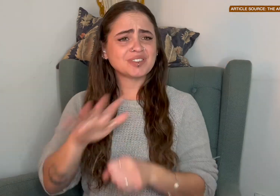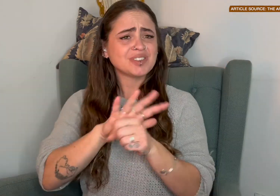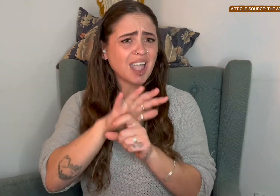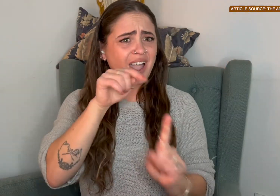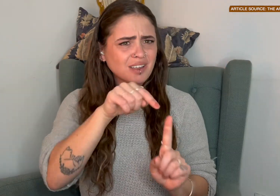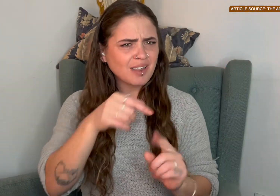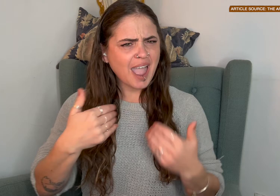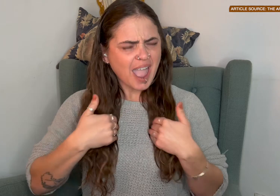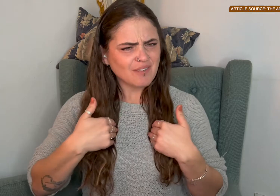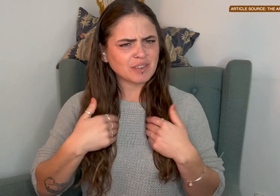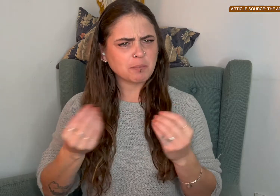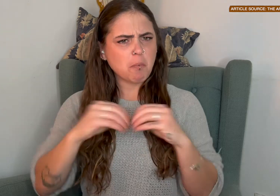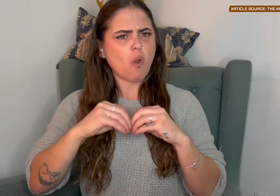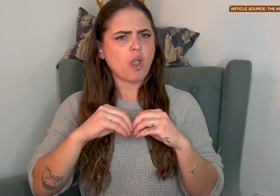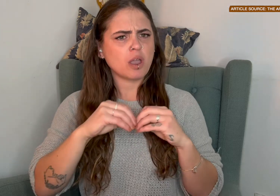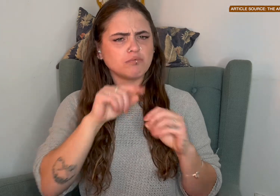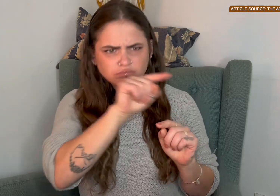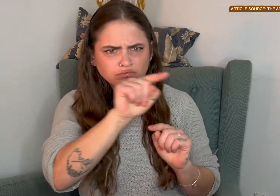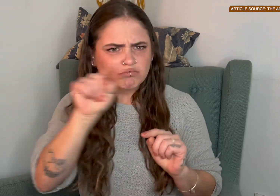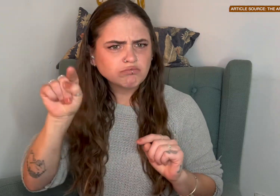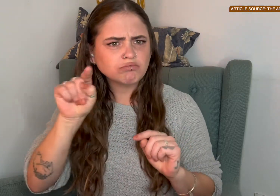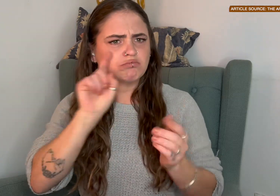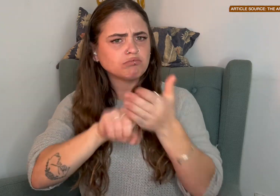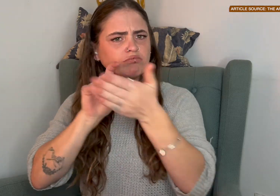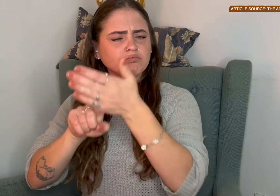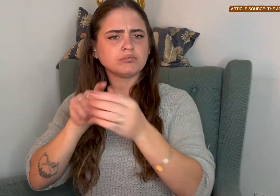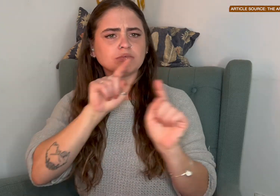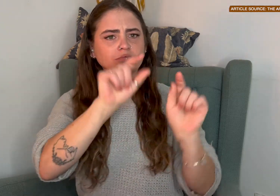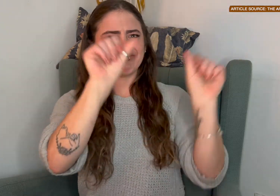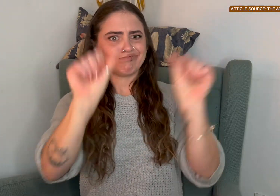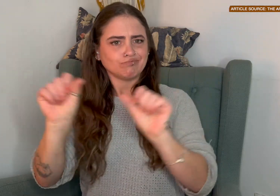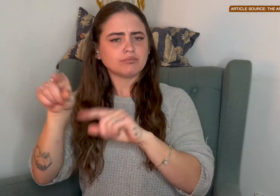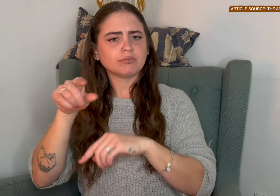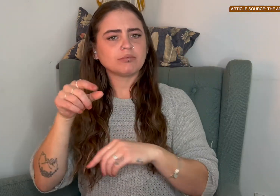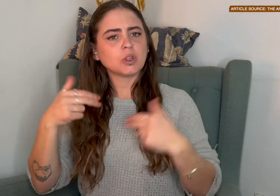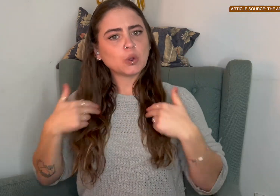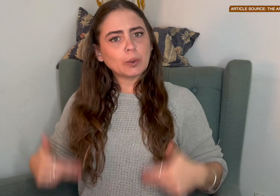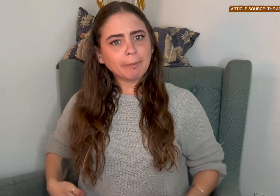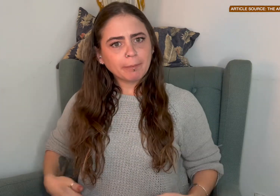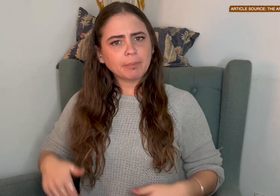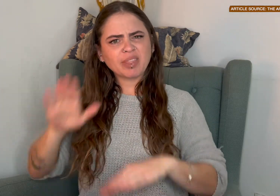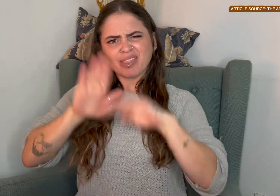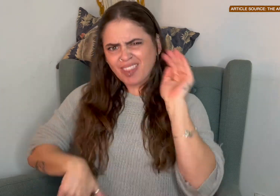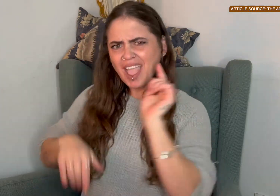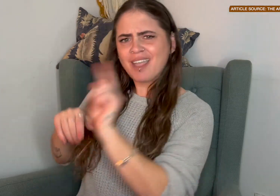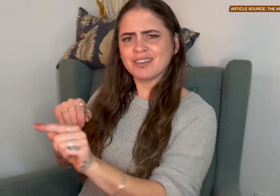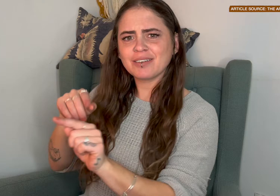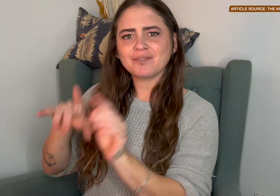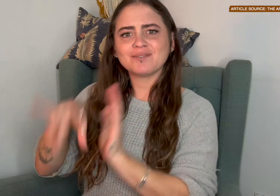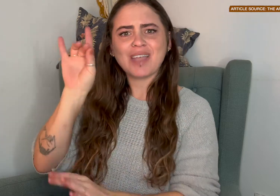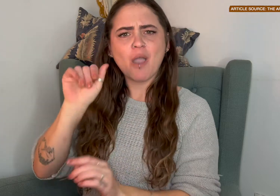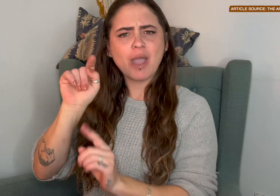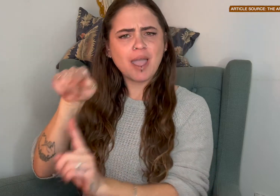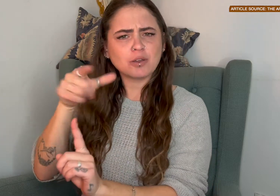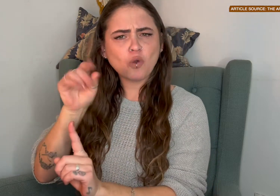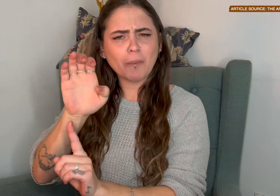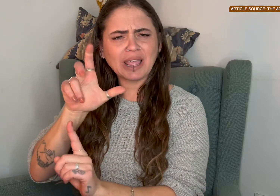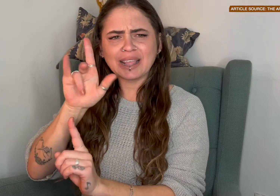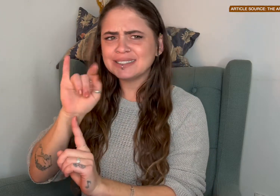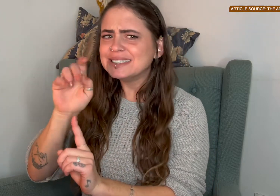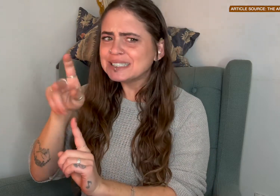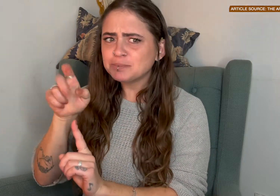There are more depictions of humans than in the menagerie found at Göbekli Tepe,